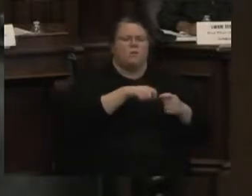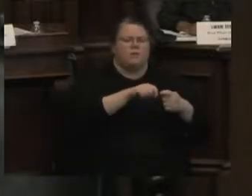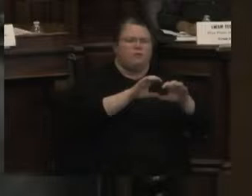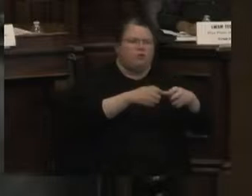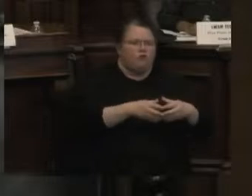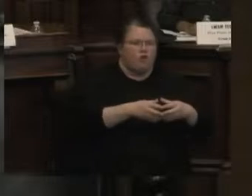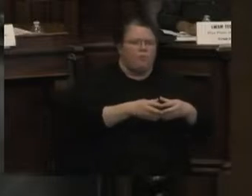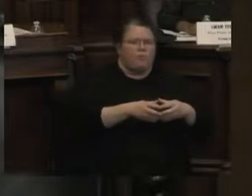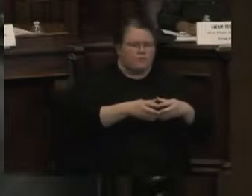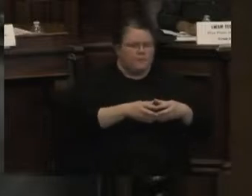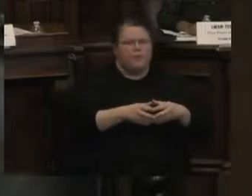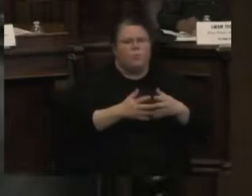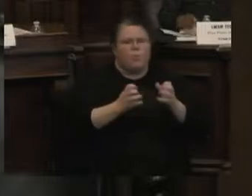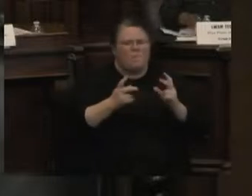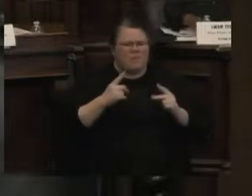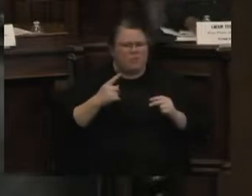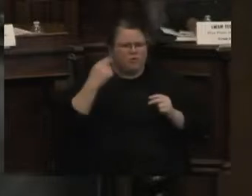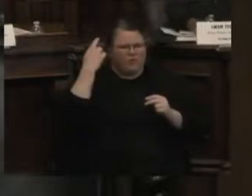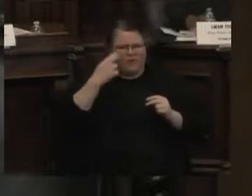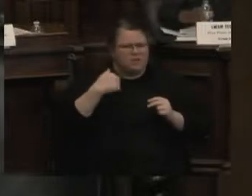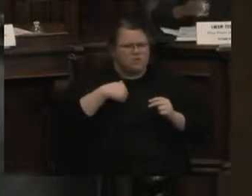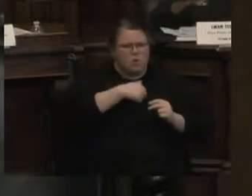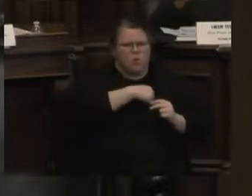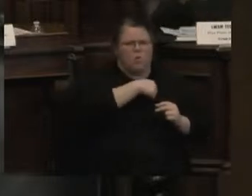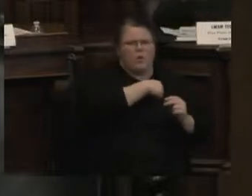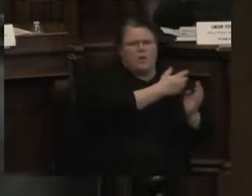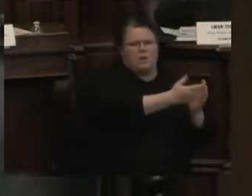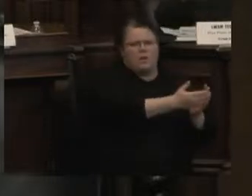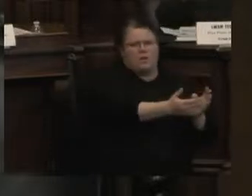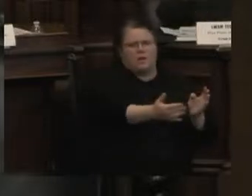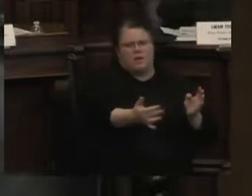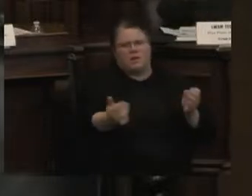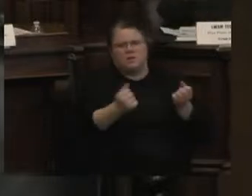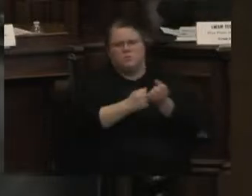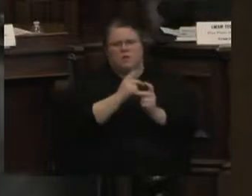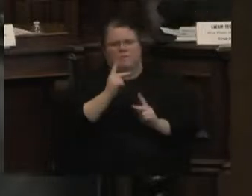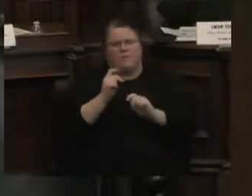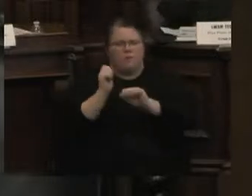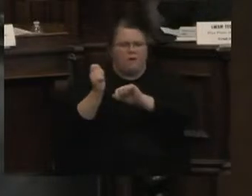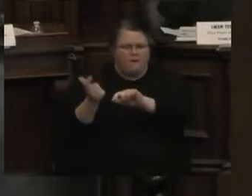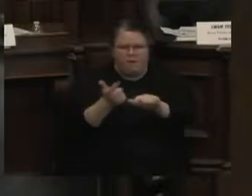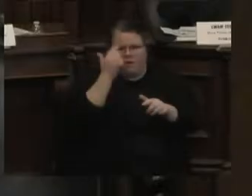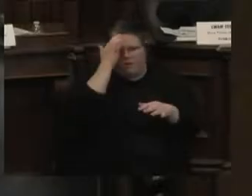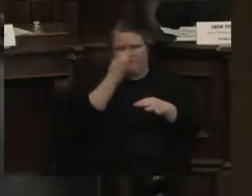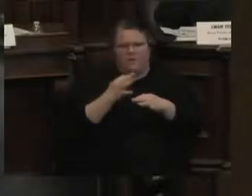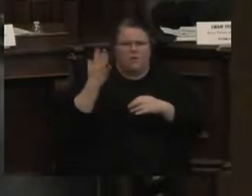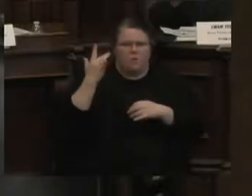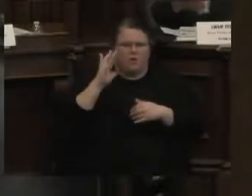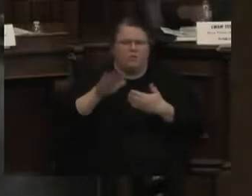be accused of just hovering around one that we are, our